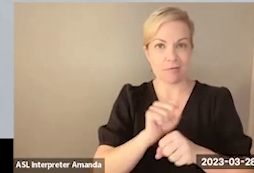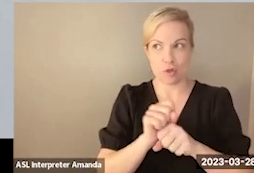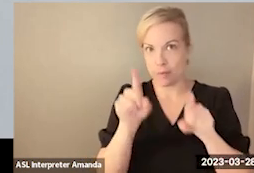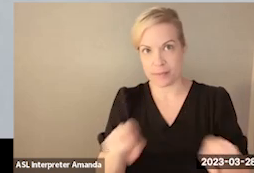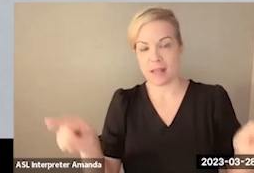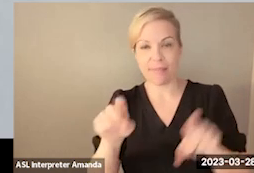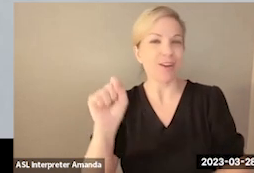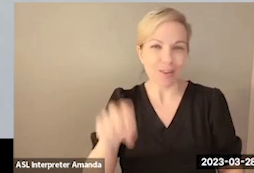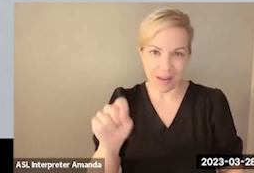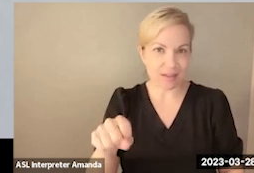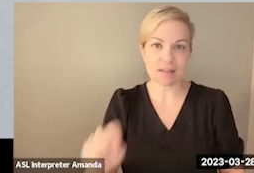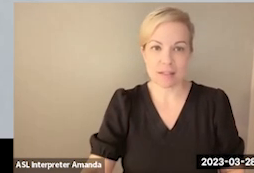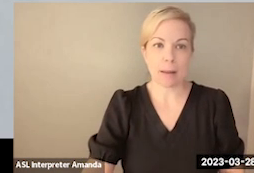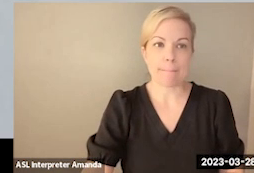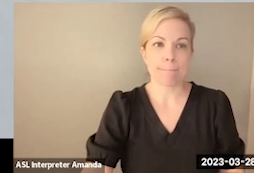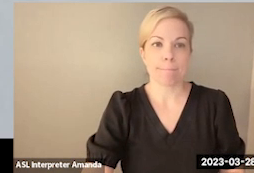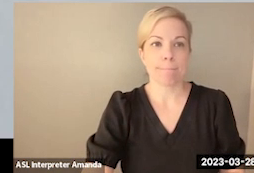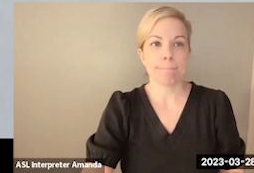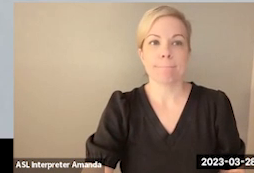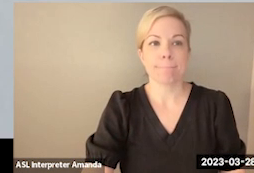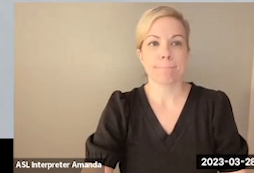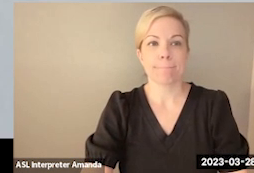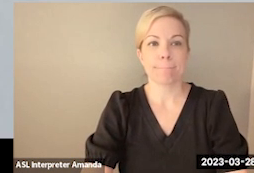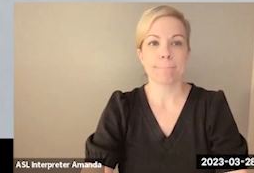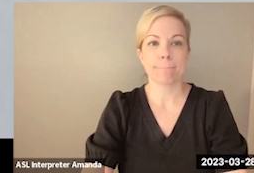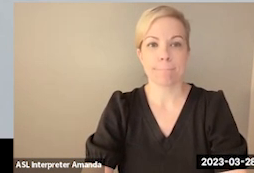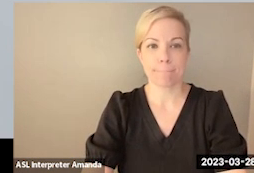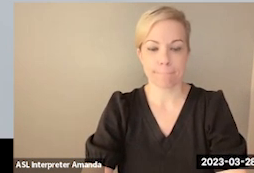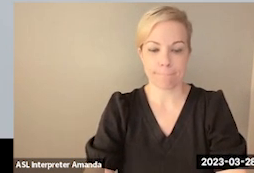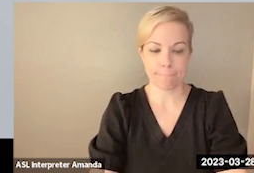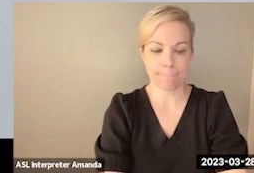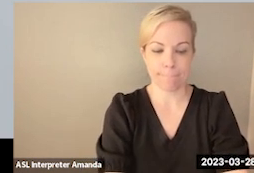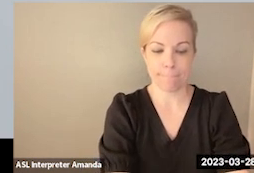Debbie Stine, Science & Technology Policy Academy: particularly in like cyber security and and things of that area.